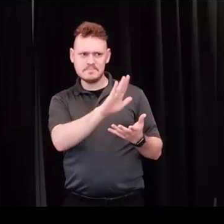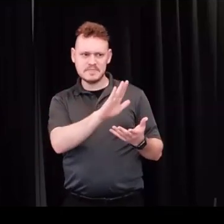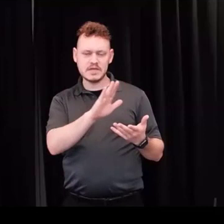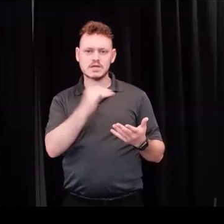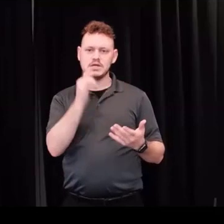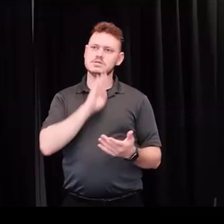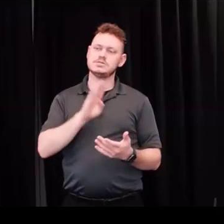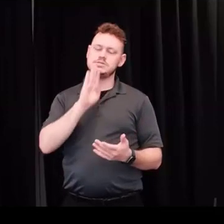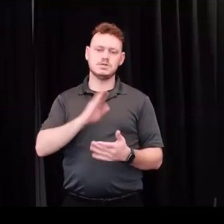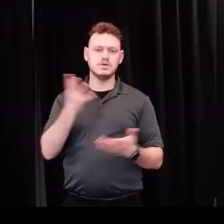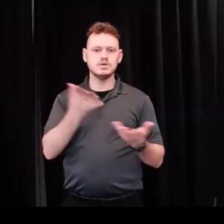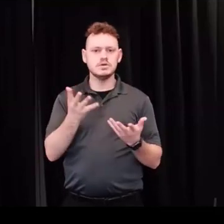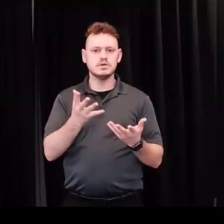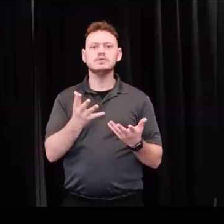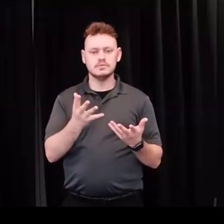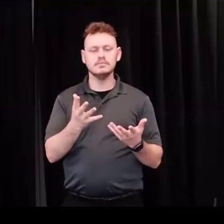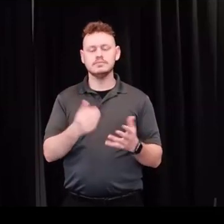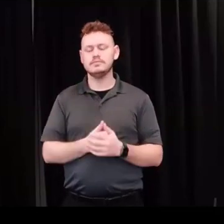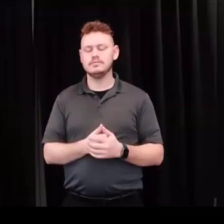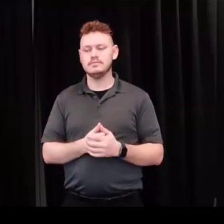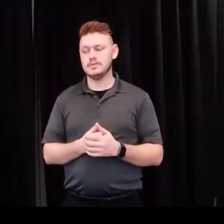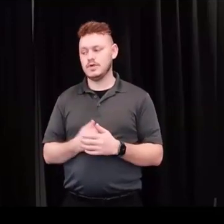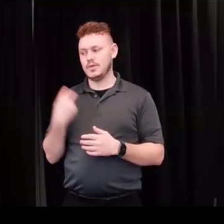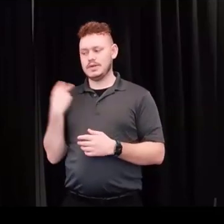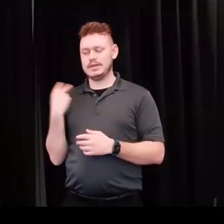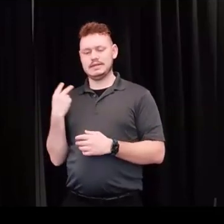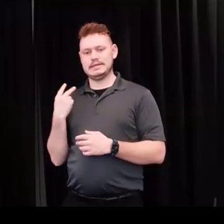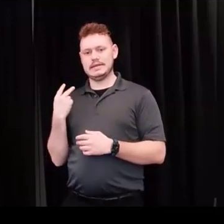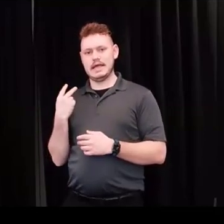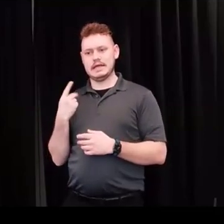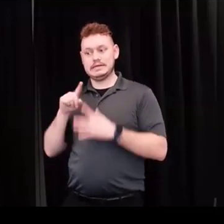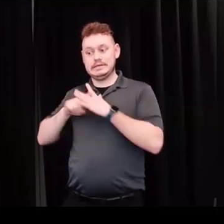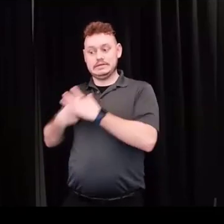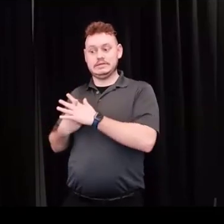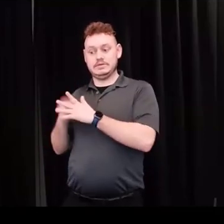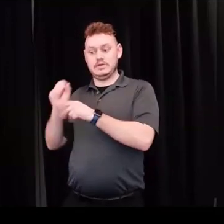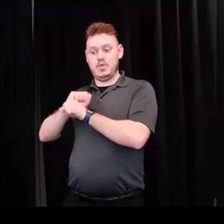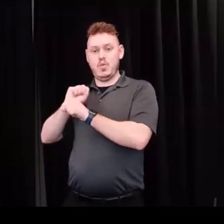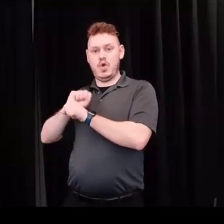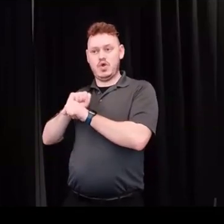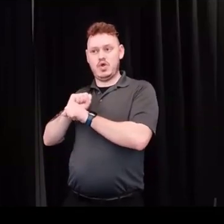are. And that's something that when Lindsey and I were initially working on, we affectionately call